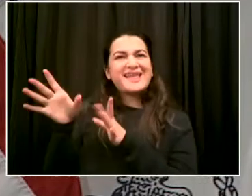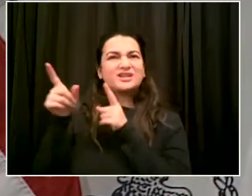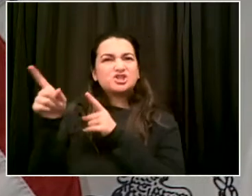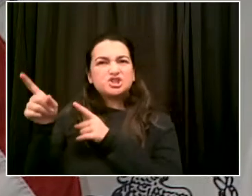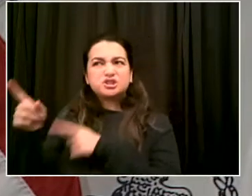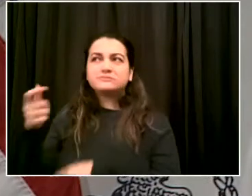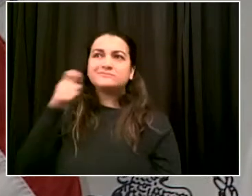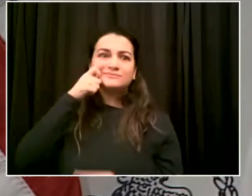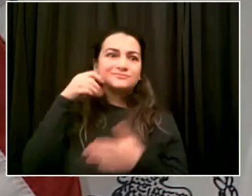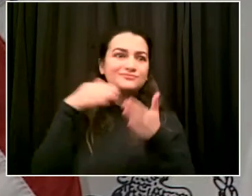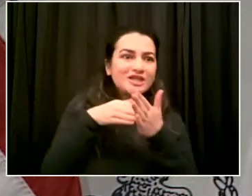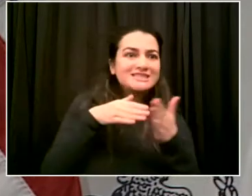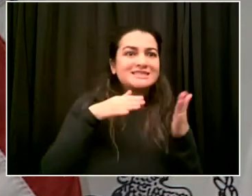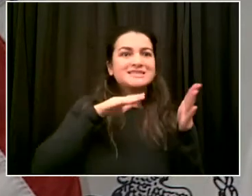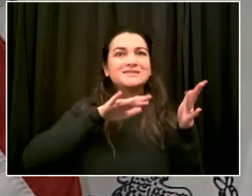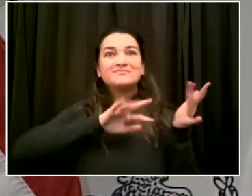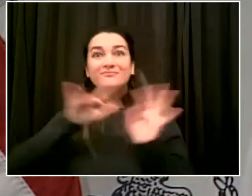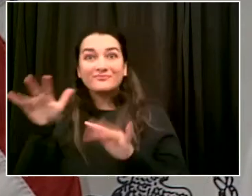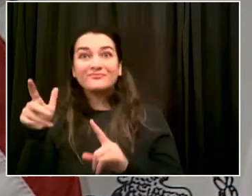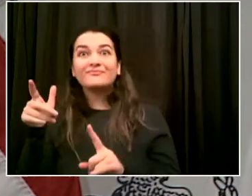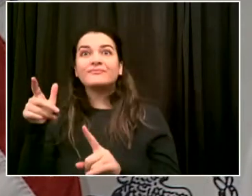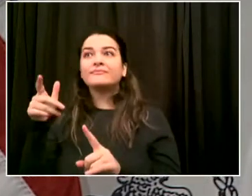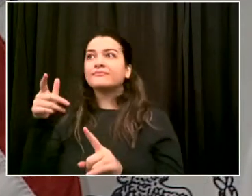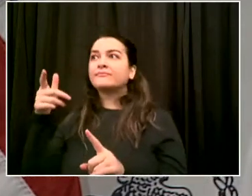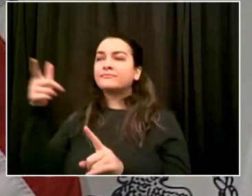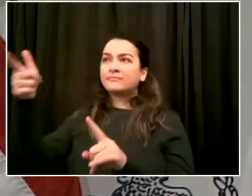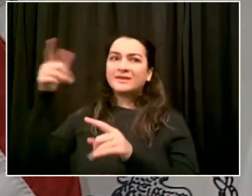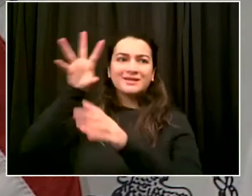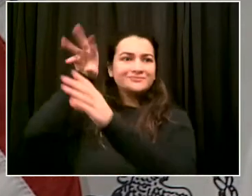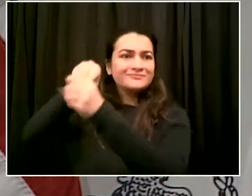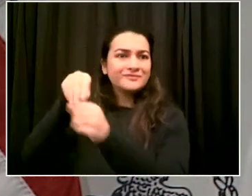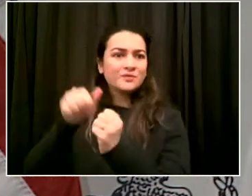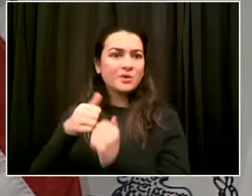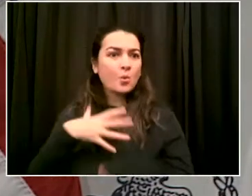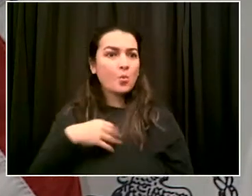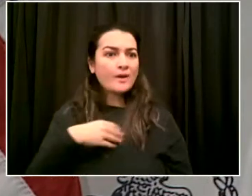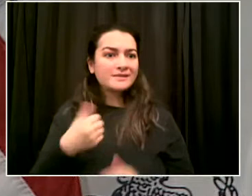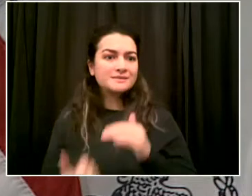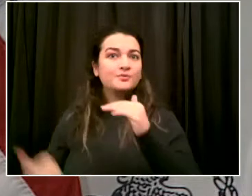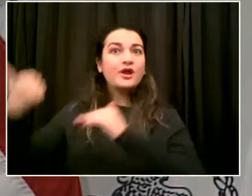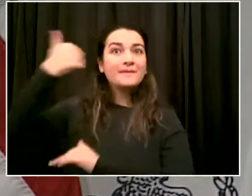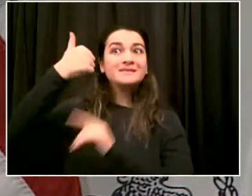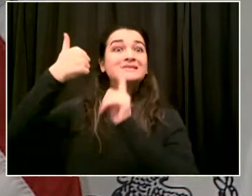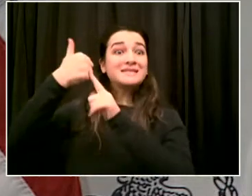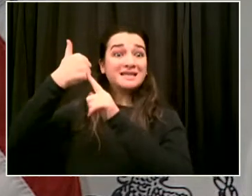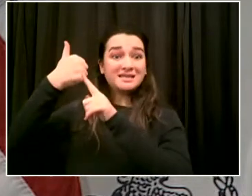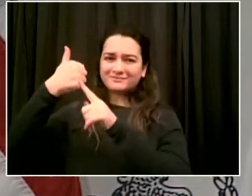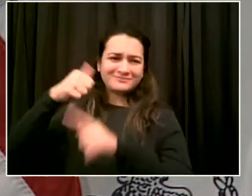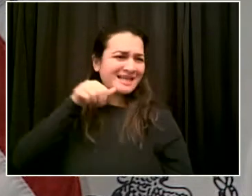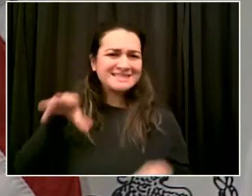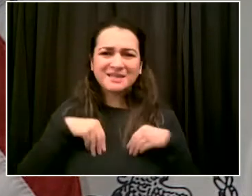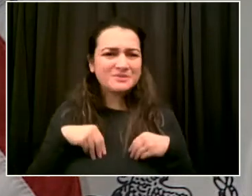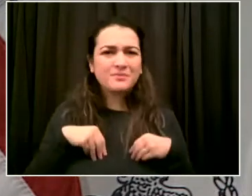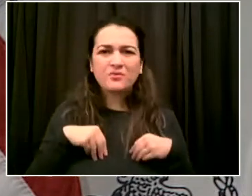OCNFNFRMO TO THE VALUUS EOF THE CITY AND THIS NATION CAN'T BE